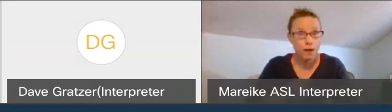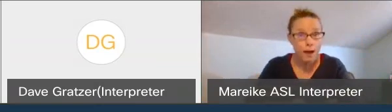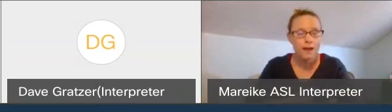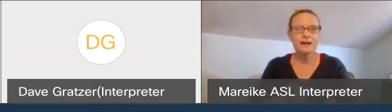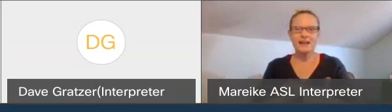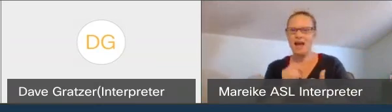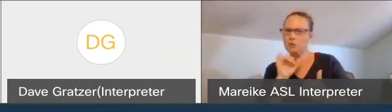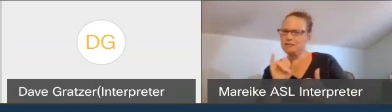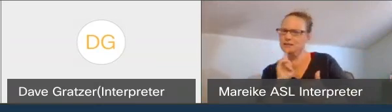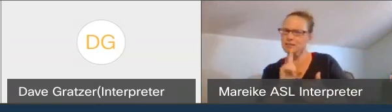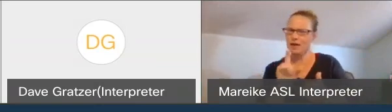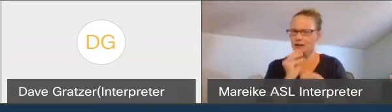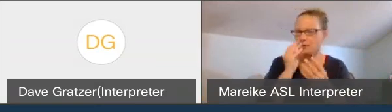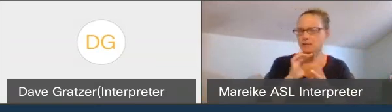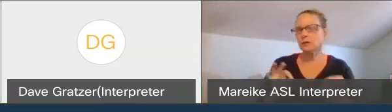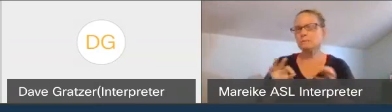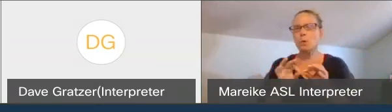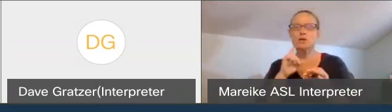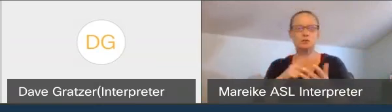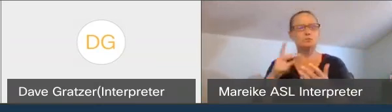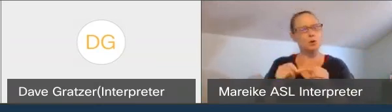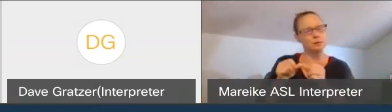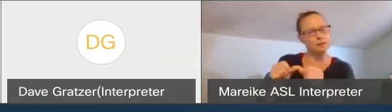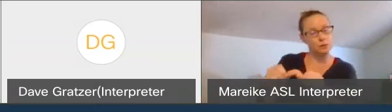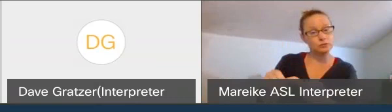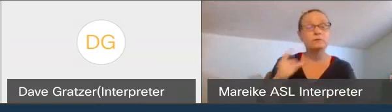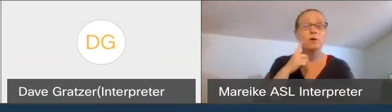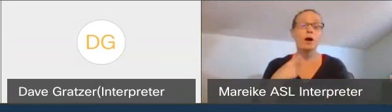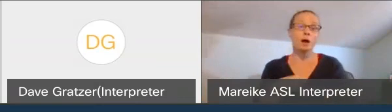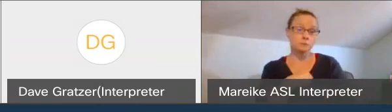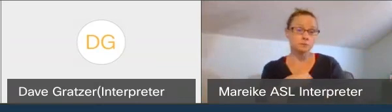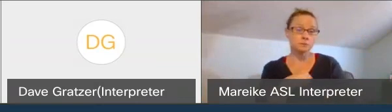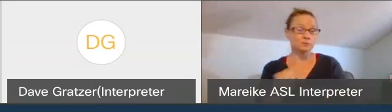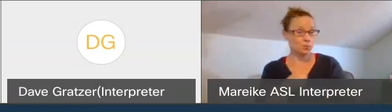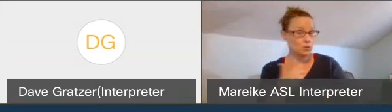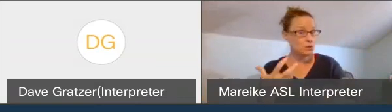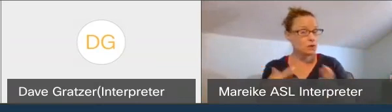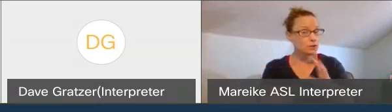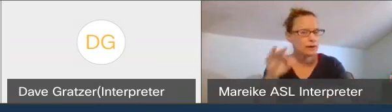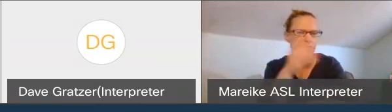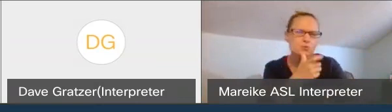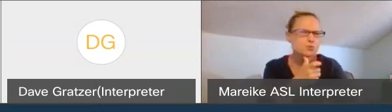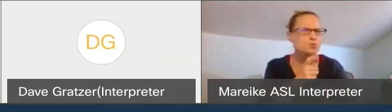to the continuation of the program?" And so for us, with--we wanted to find who were the tip-top